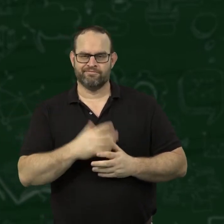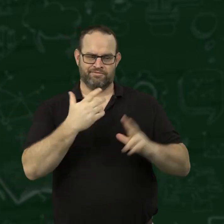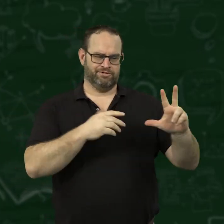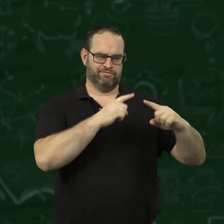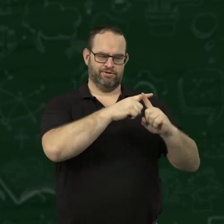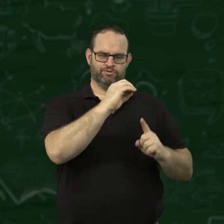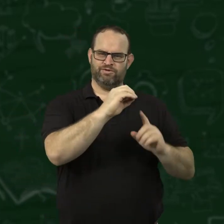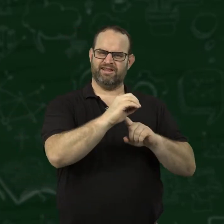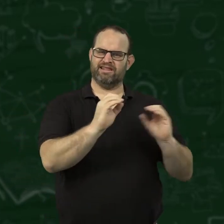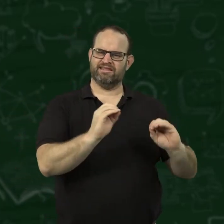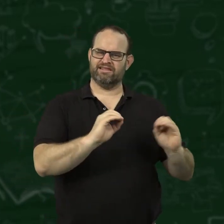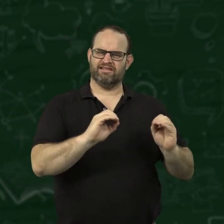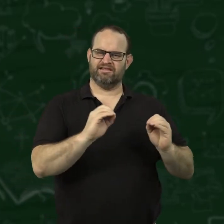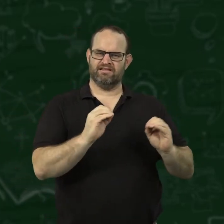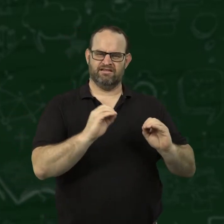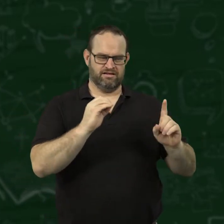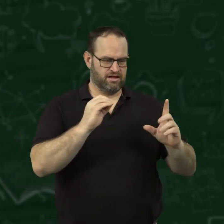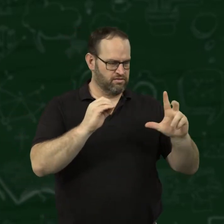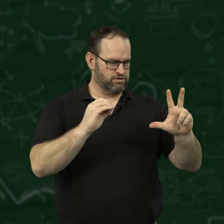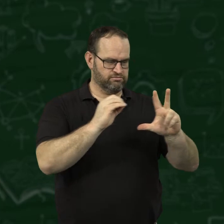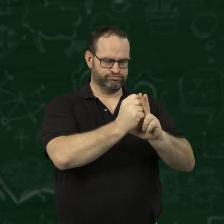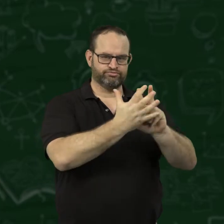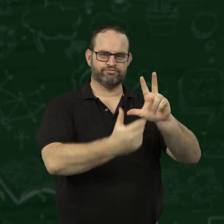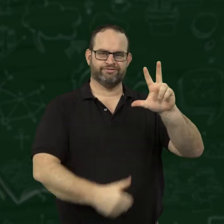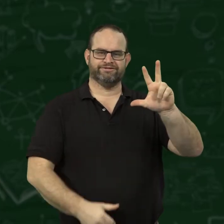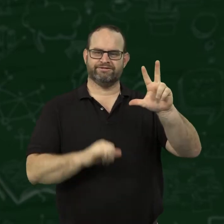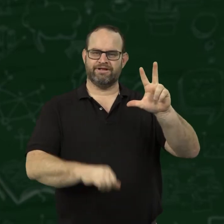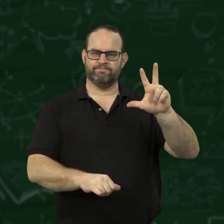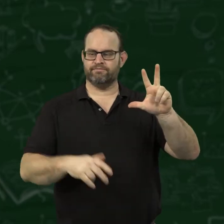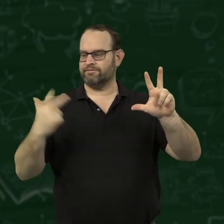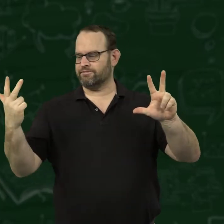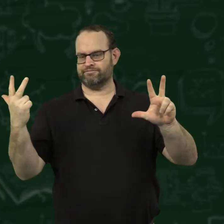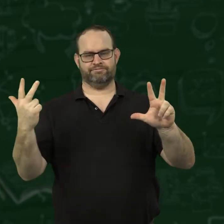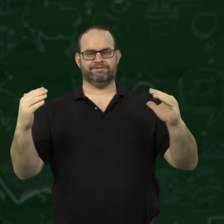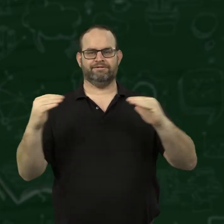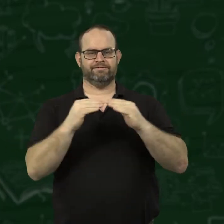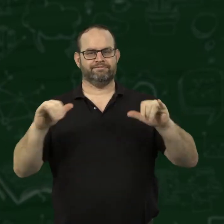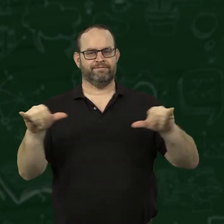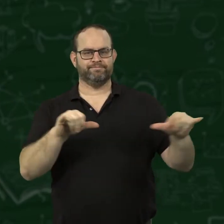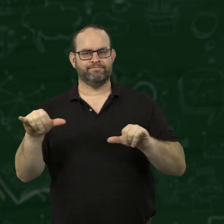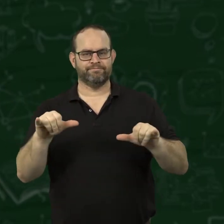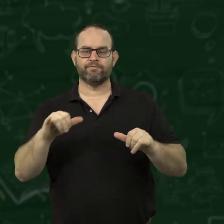Adding zero to a number does not change the number. 3 + 0 = 3 is equivalent to 3 = 3.